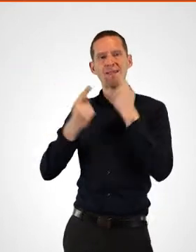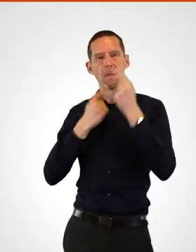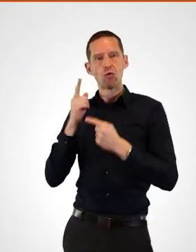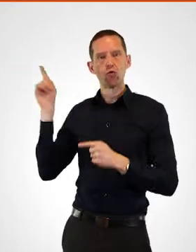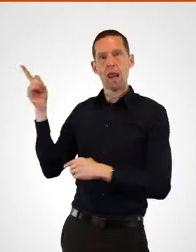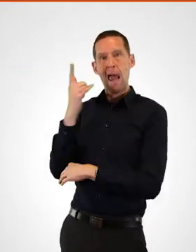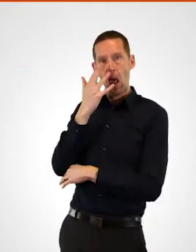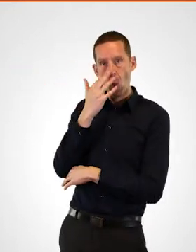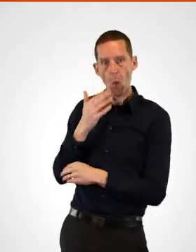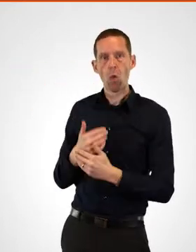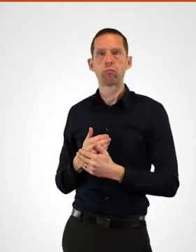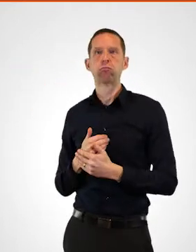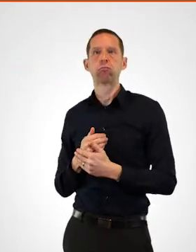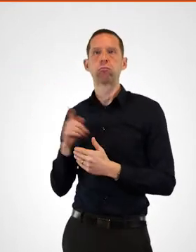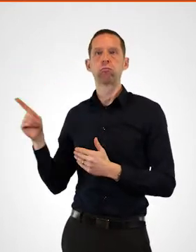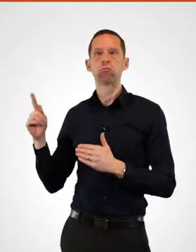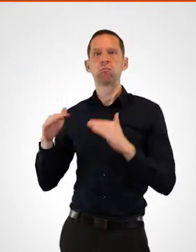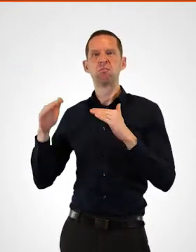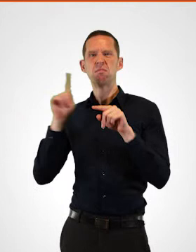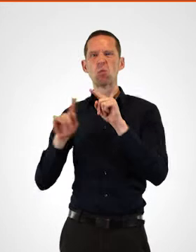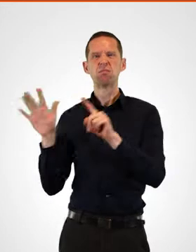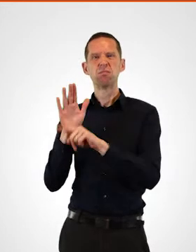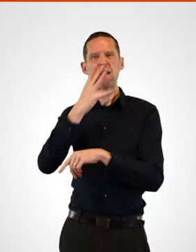essentially they're adolescents; you can see age of diagnosis,